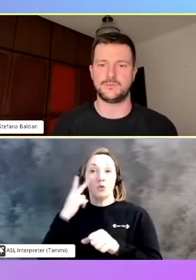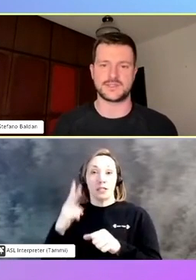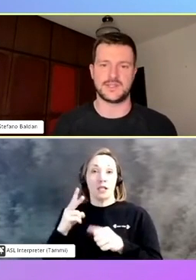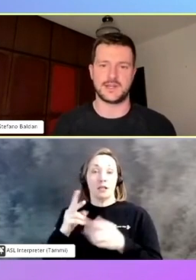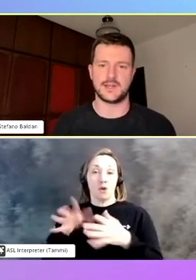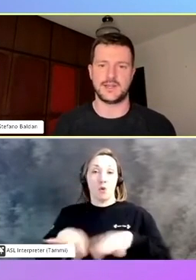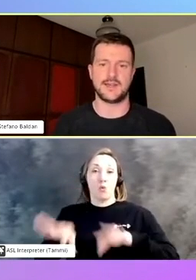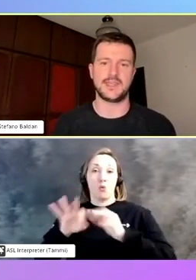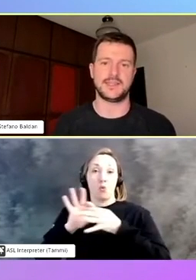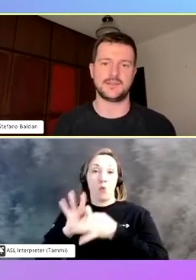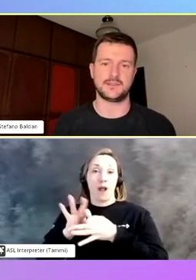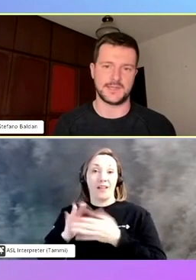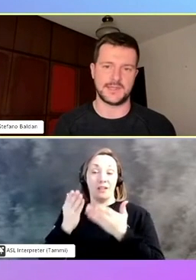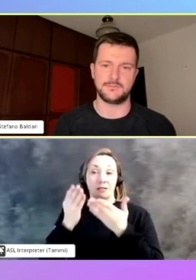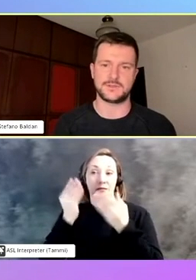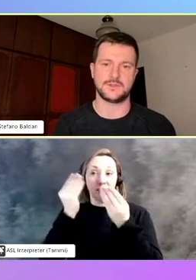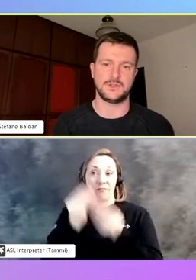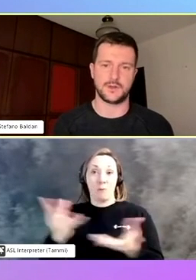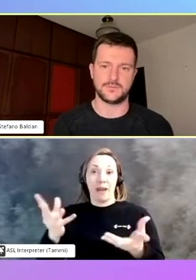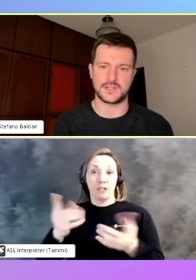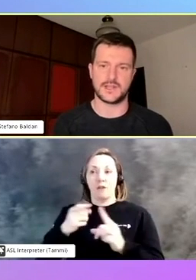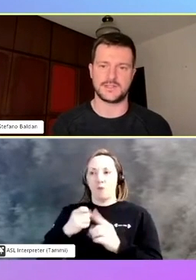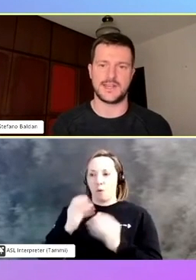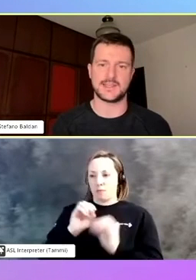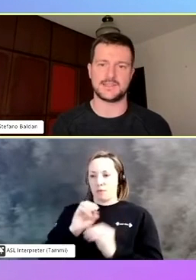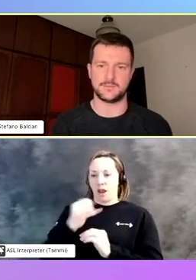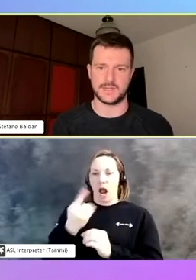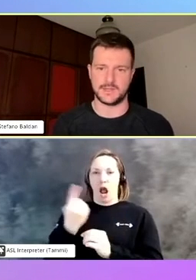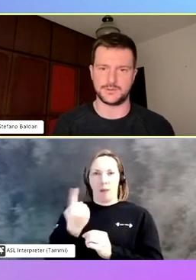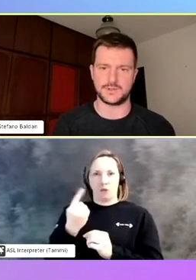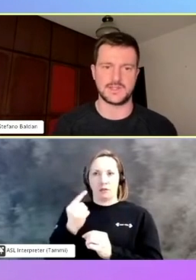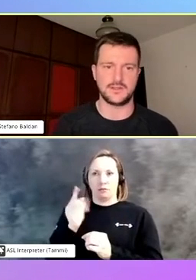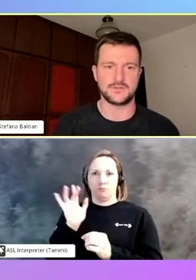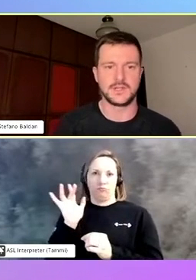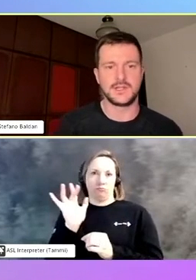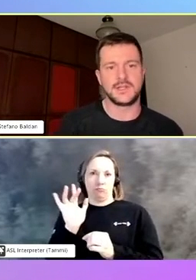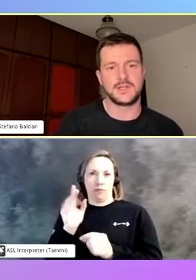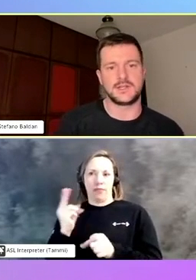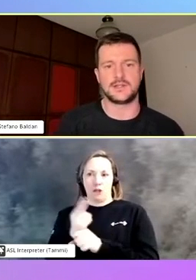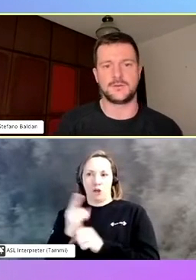for disabilities, by developing in this space we can create experiences that will be amazing for everyone.